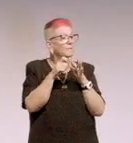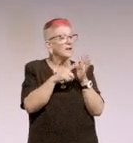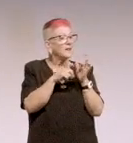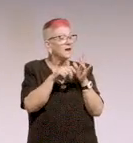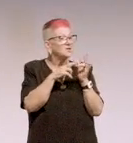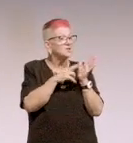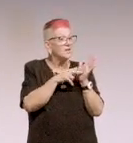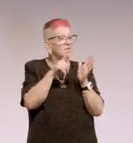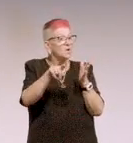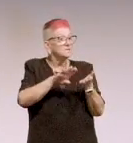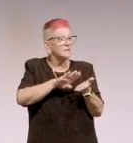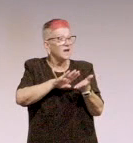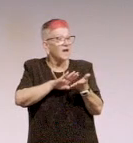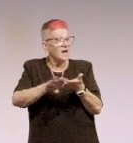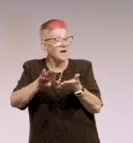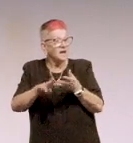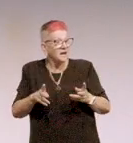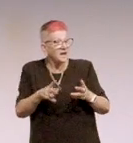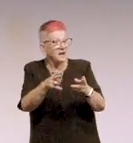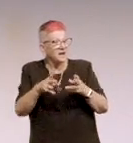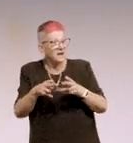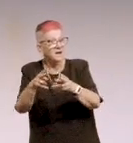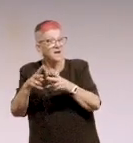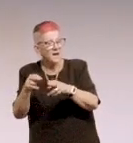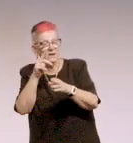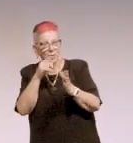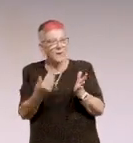tools. It is at them, integrate them and start using them.